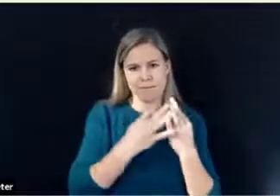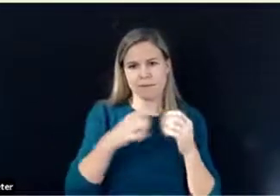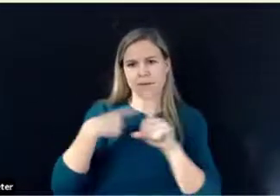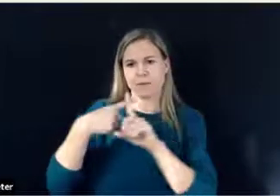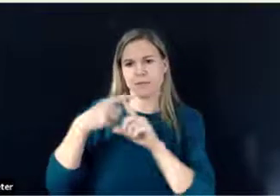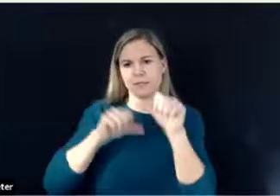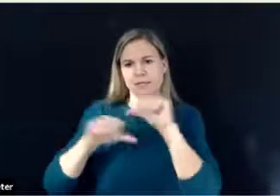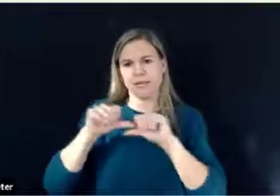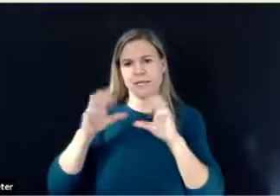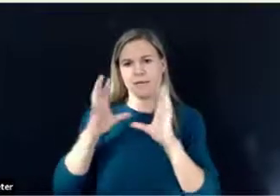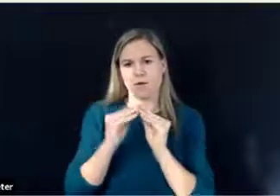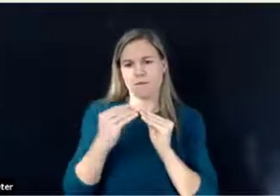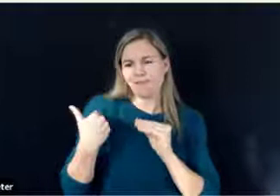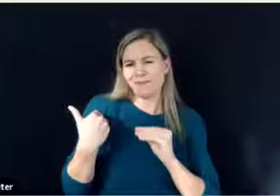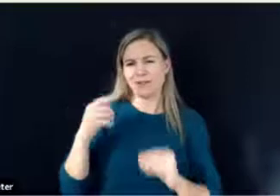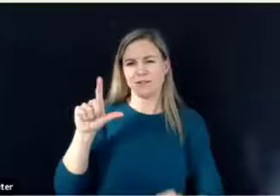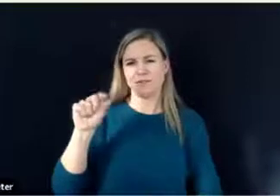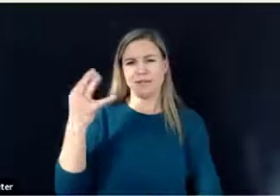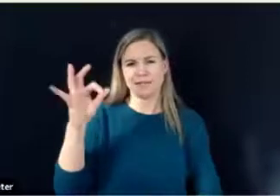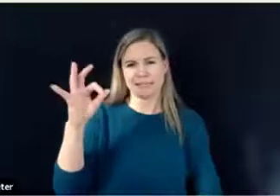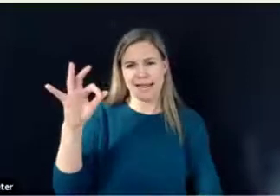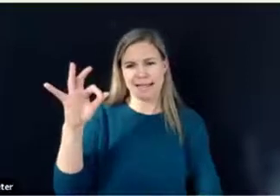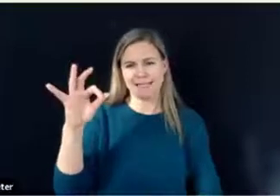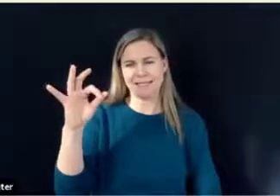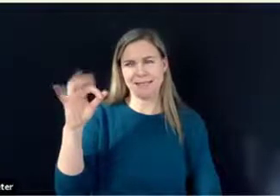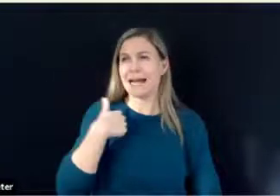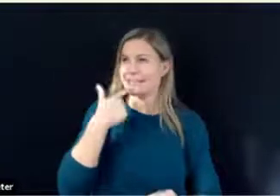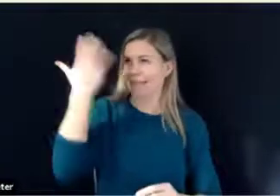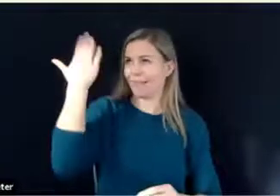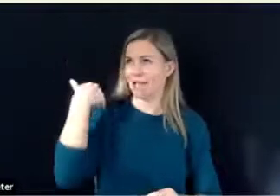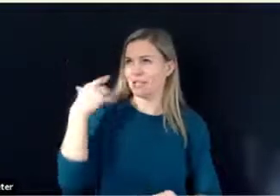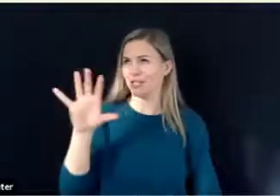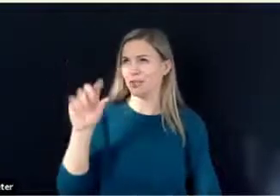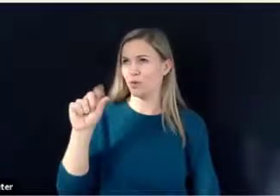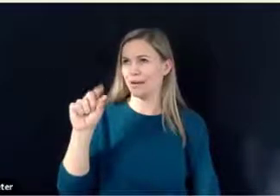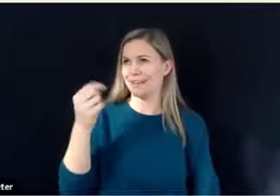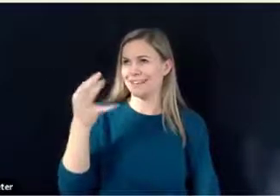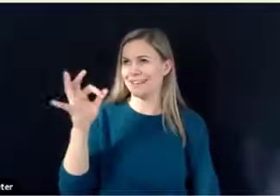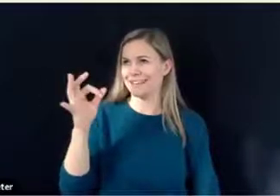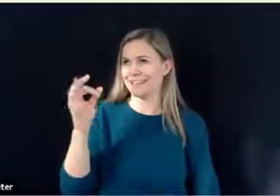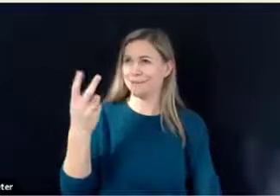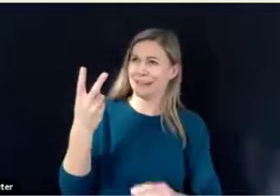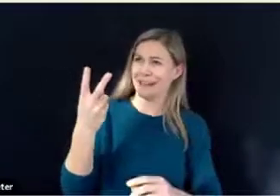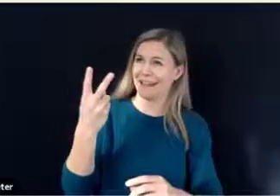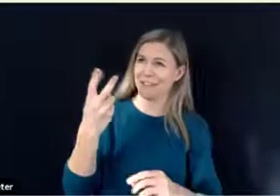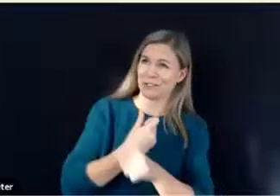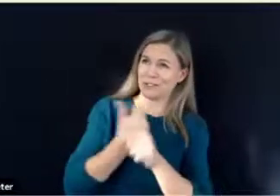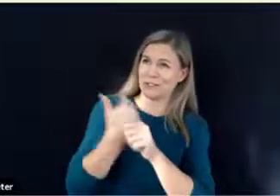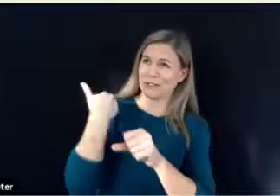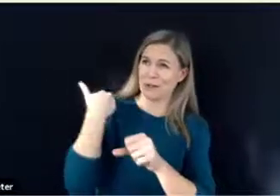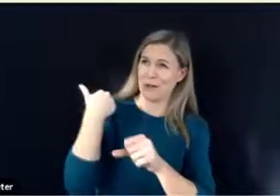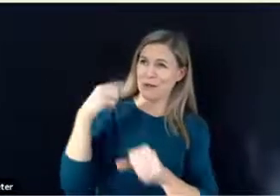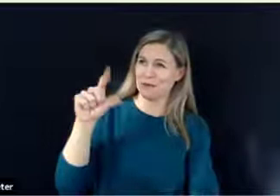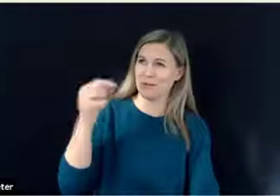I say past year it's like 2020 was a blur. So the year before, in 2019, we did something a little bit different,